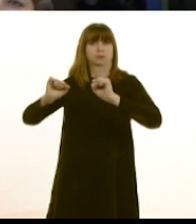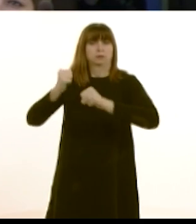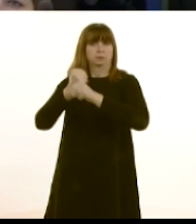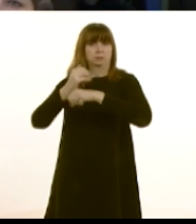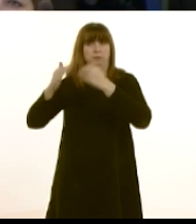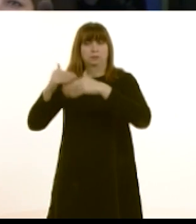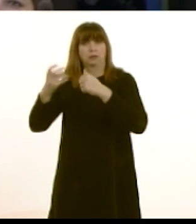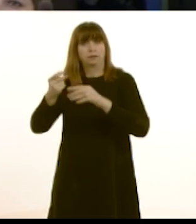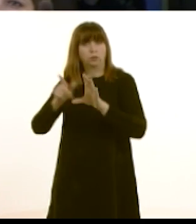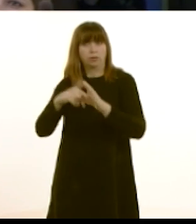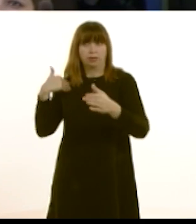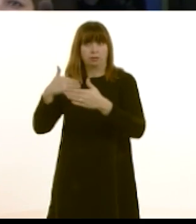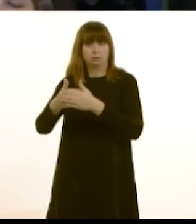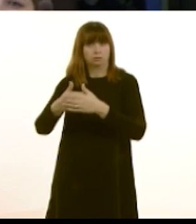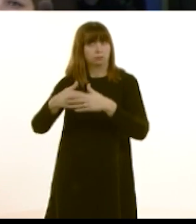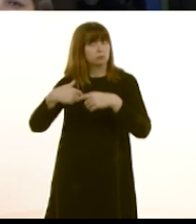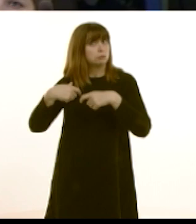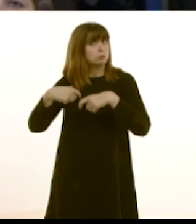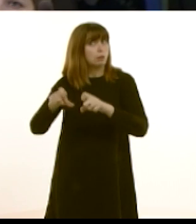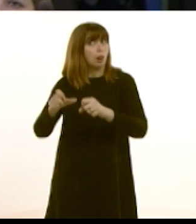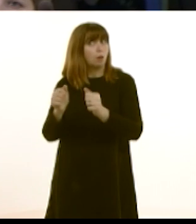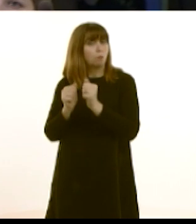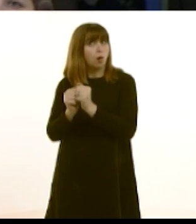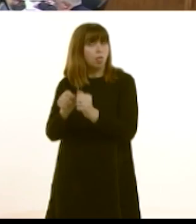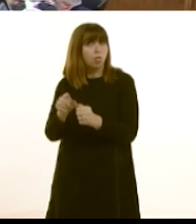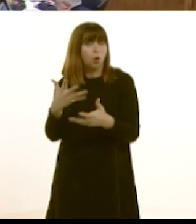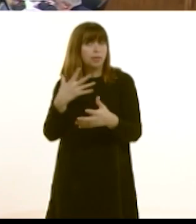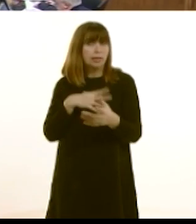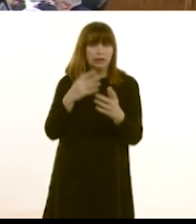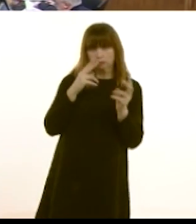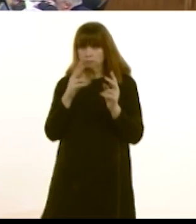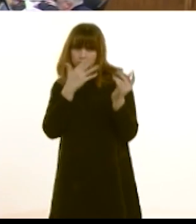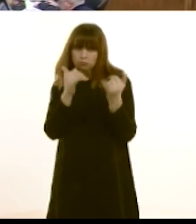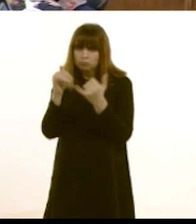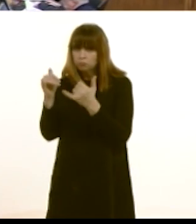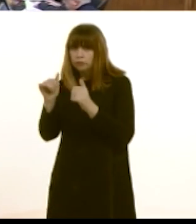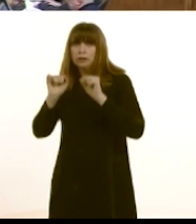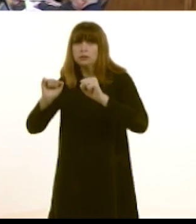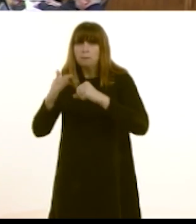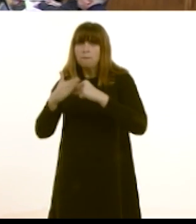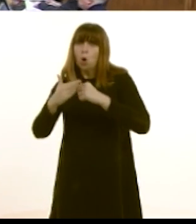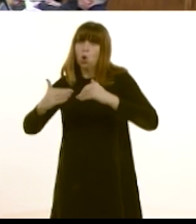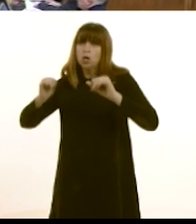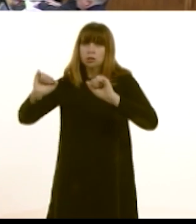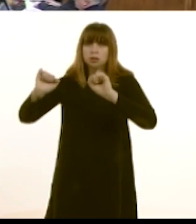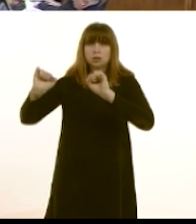past few years are still appropriate as we move on to face the greater challenges of flooding in the future?